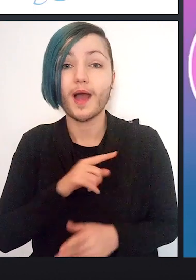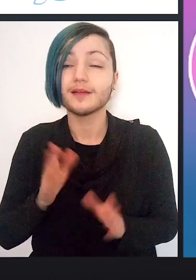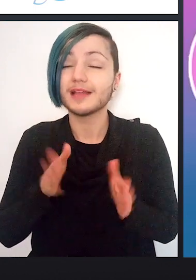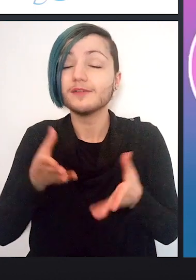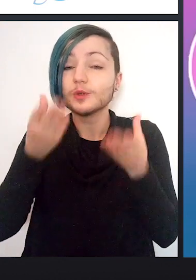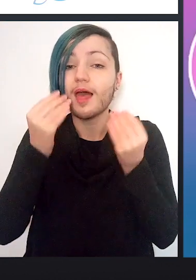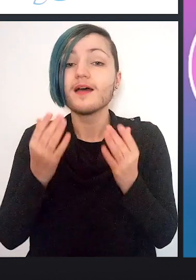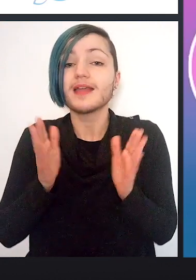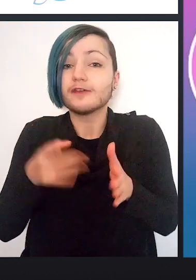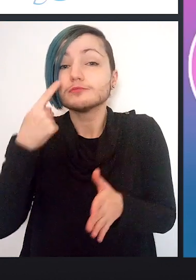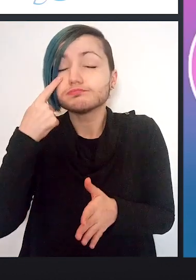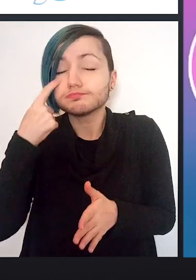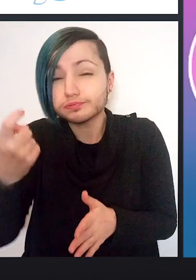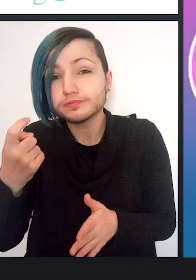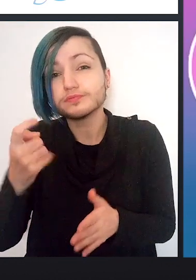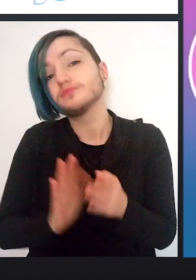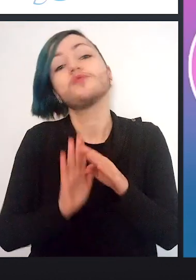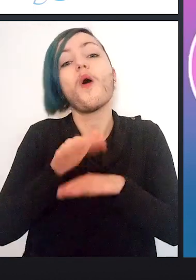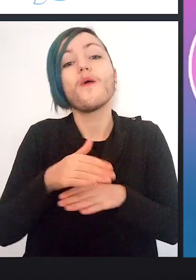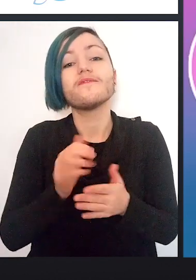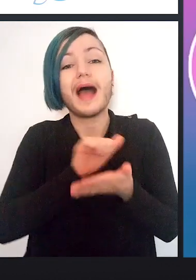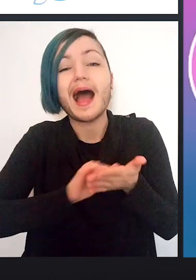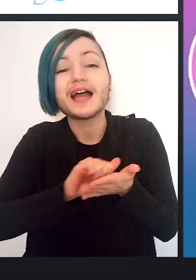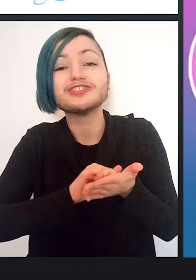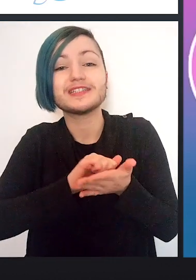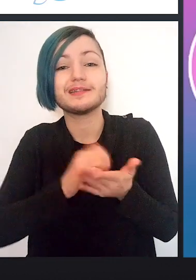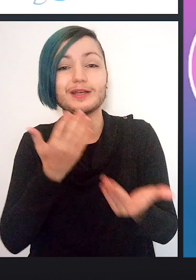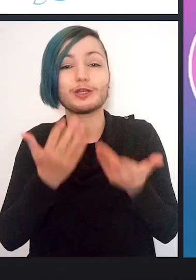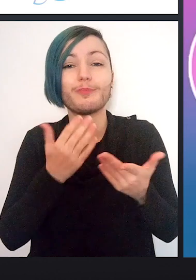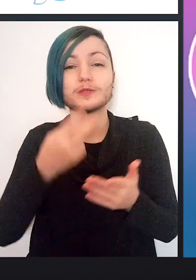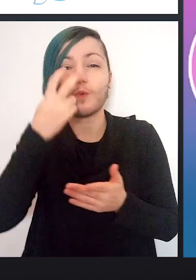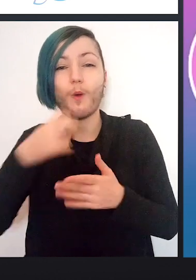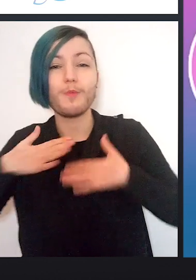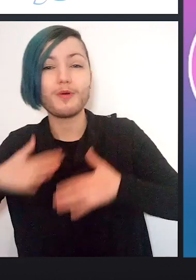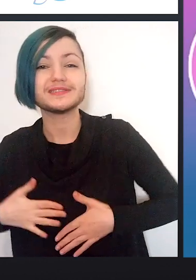much more careful about hygiene than you were with your old body.